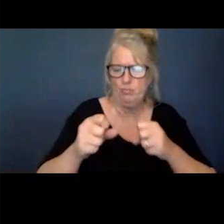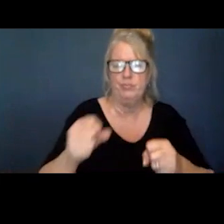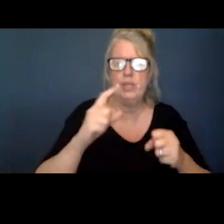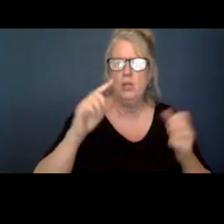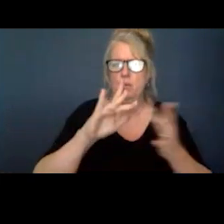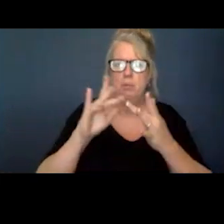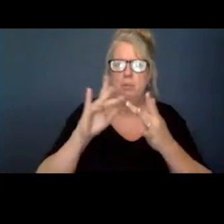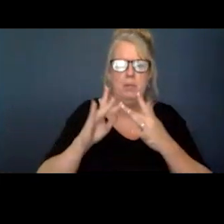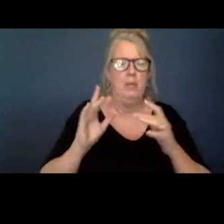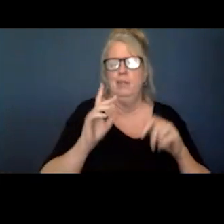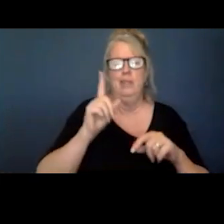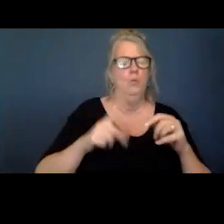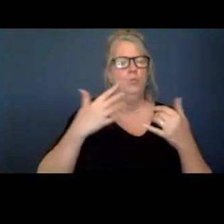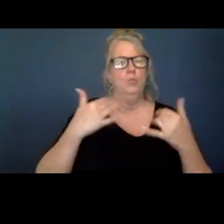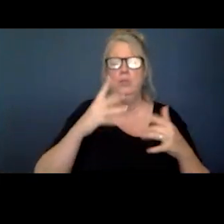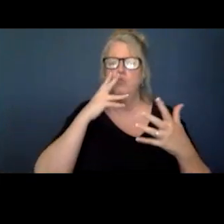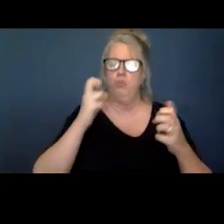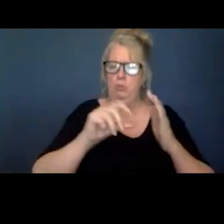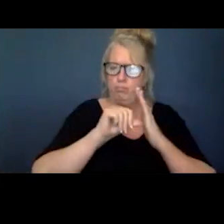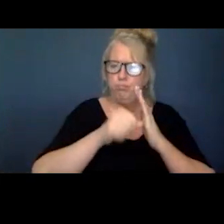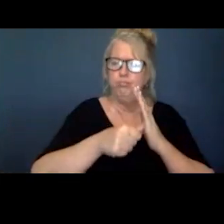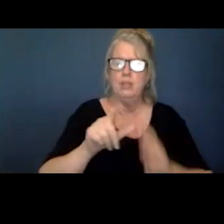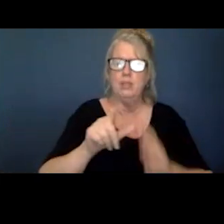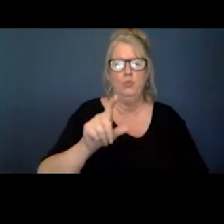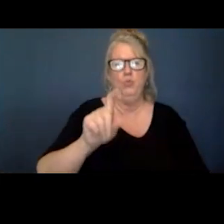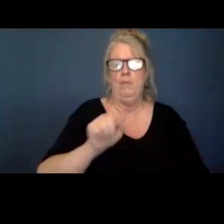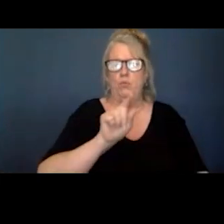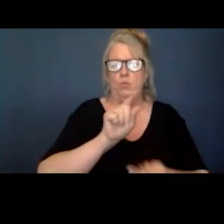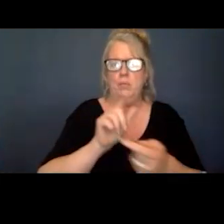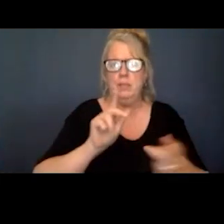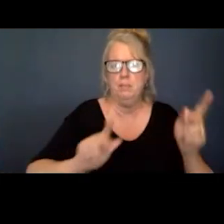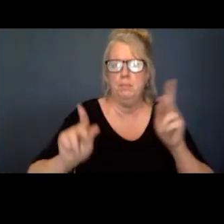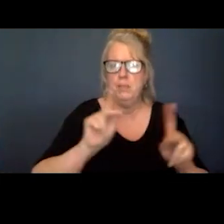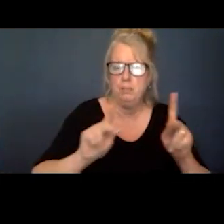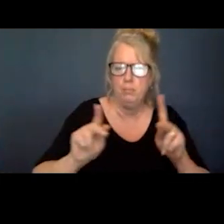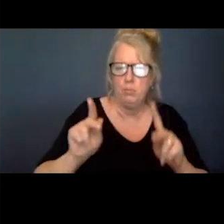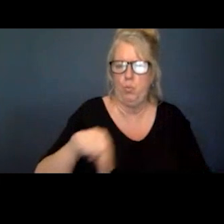I cannot stress this enough. You have to meet people where they are already at. This looks